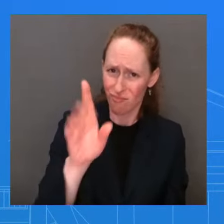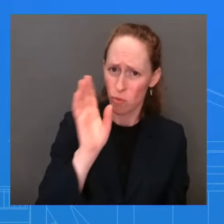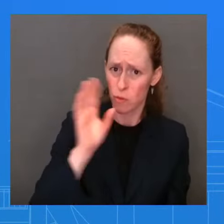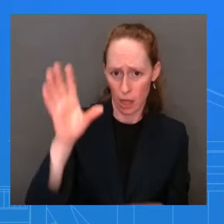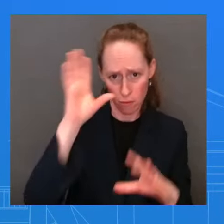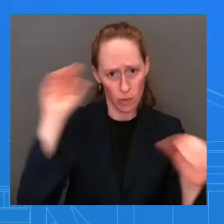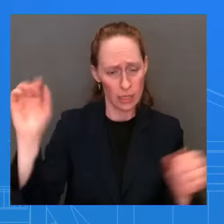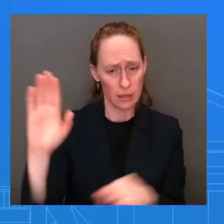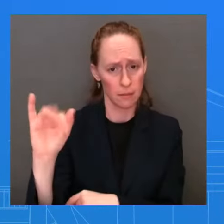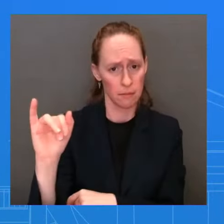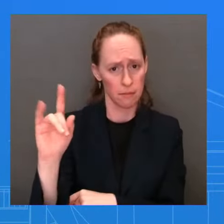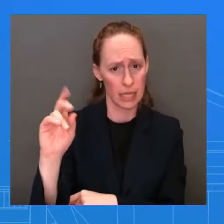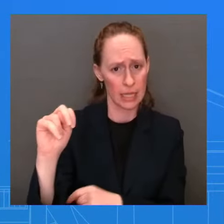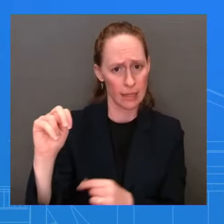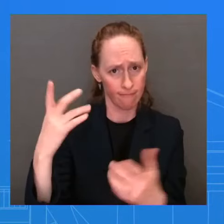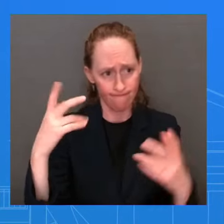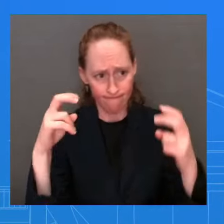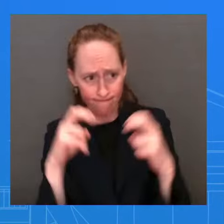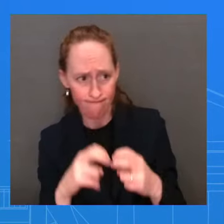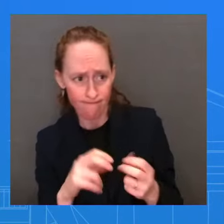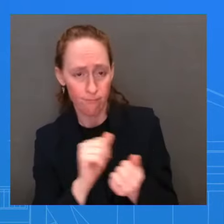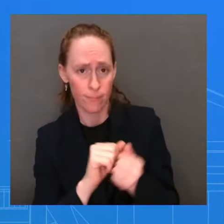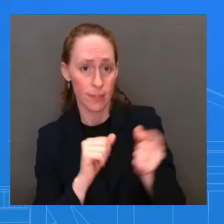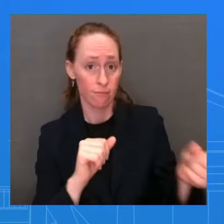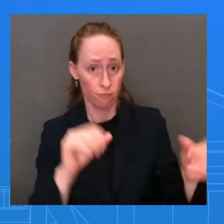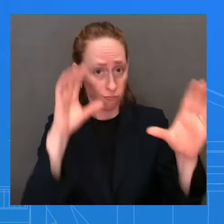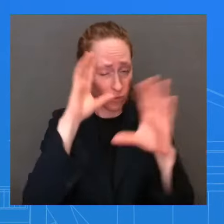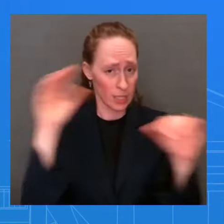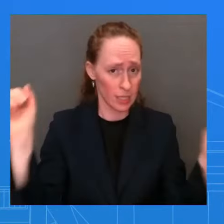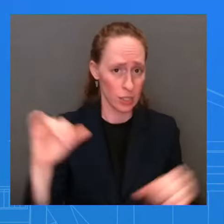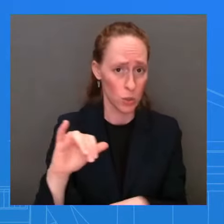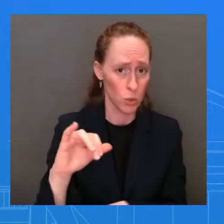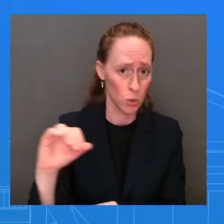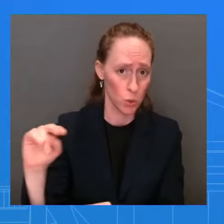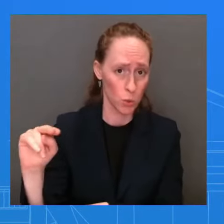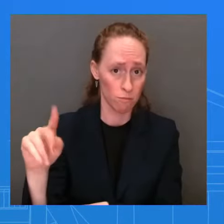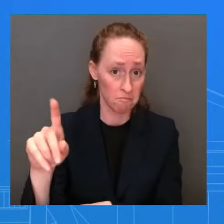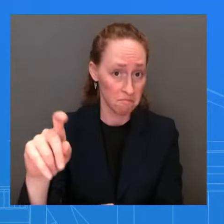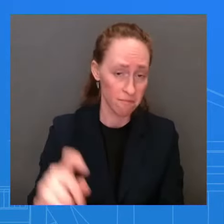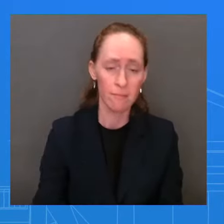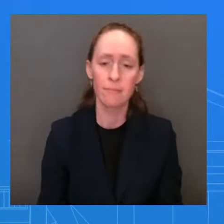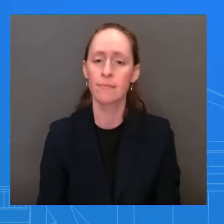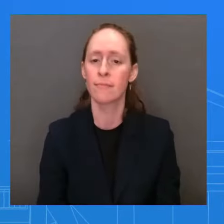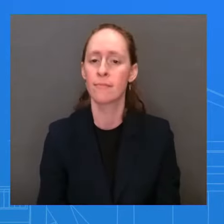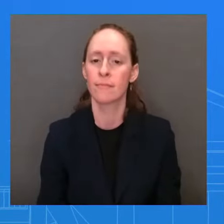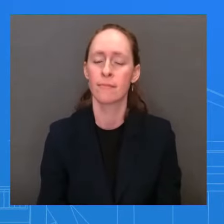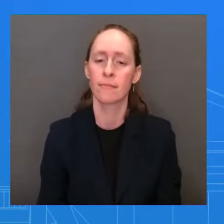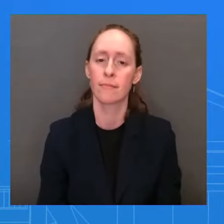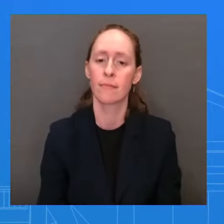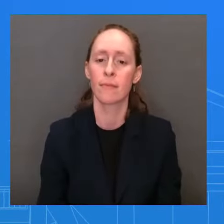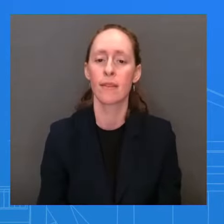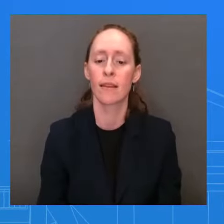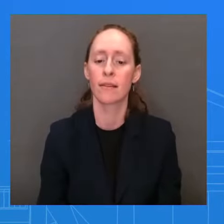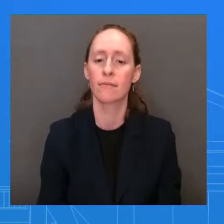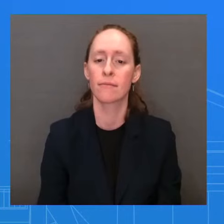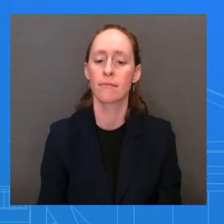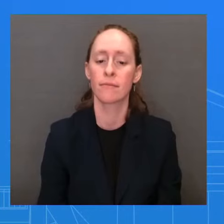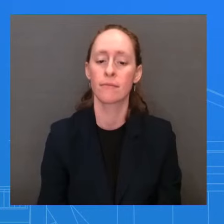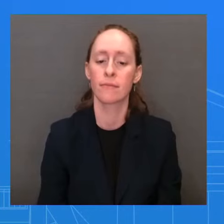to welcoming the President of South Korea and also the First lady of South Korea, obviously, which we -- we will see.